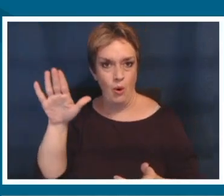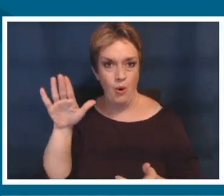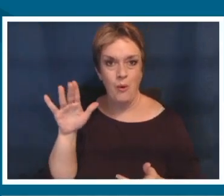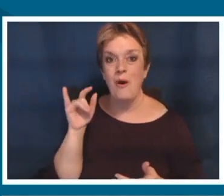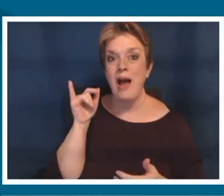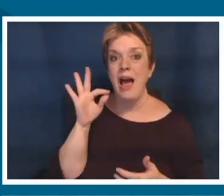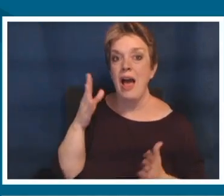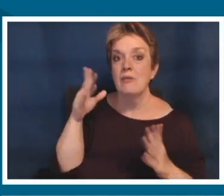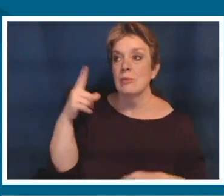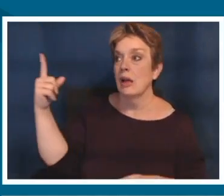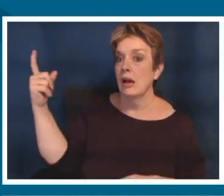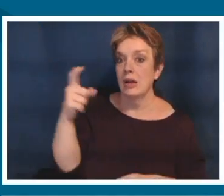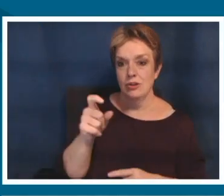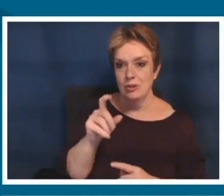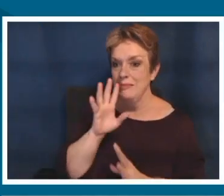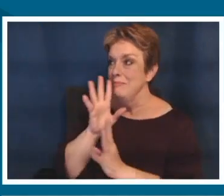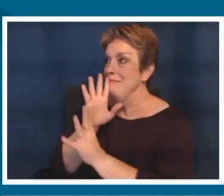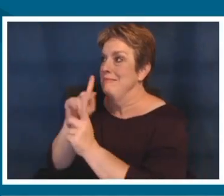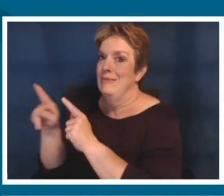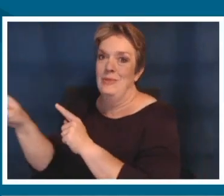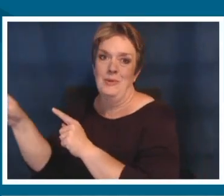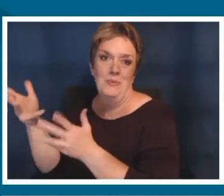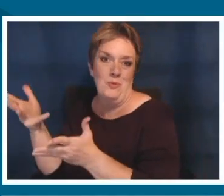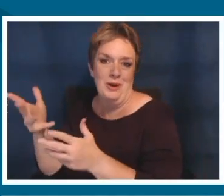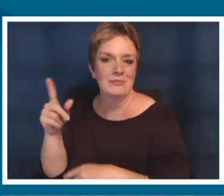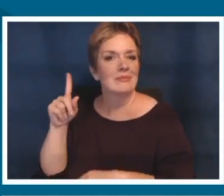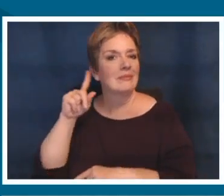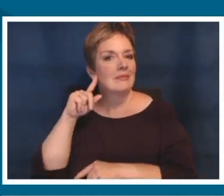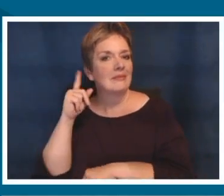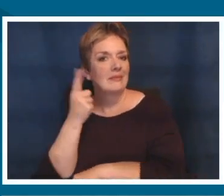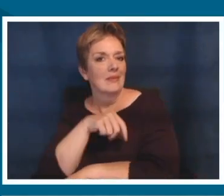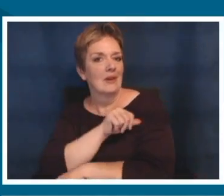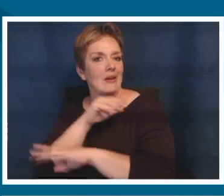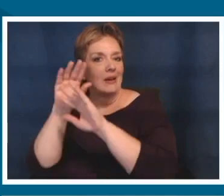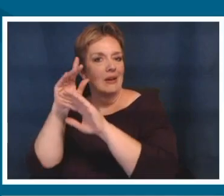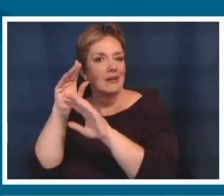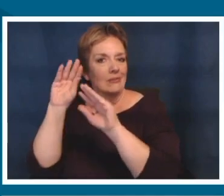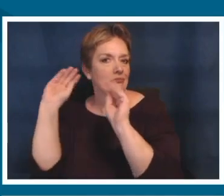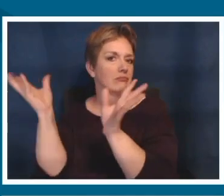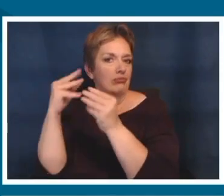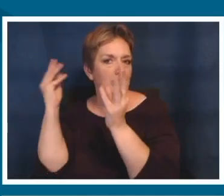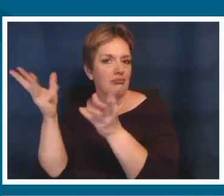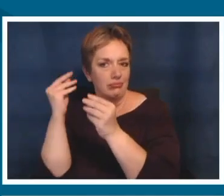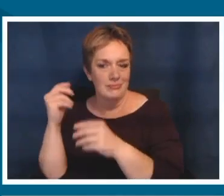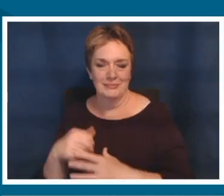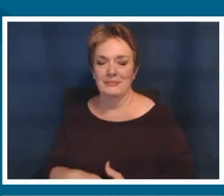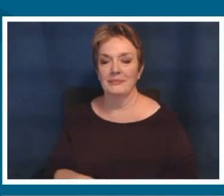help students identify that invisible story